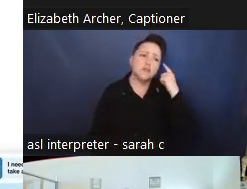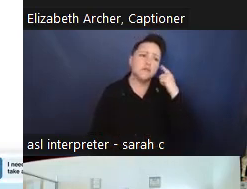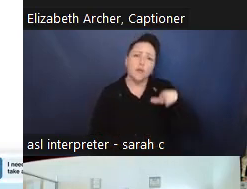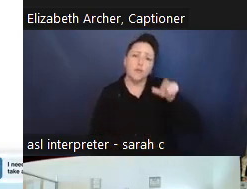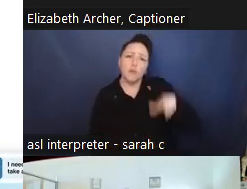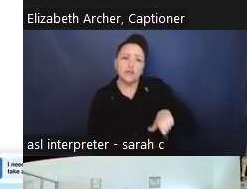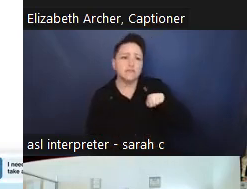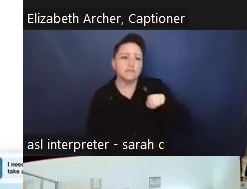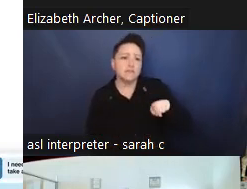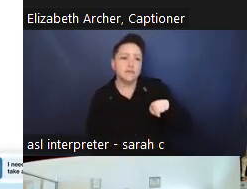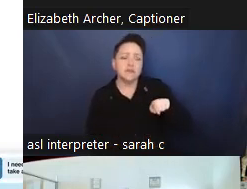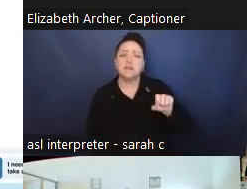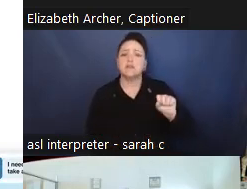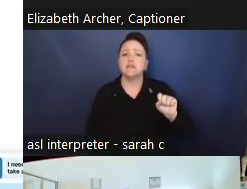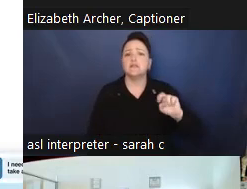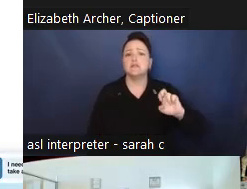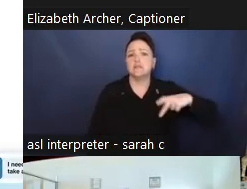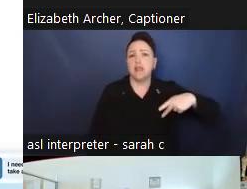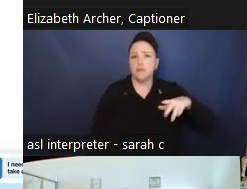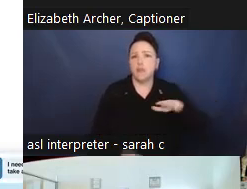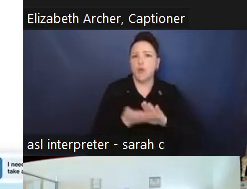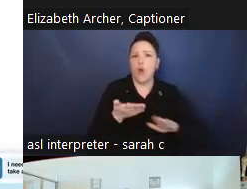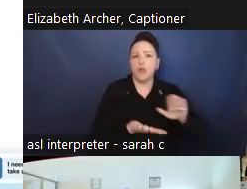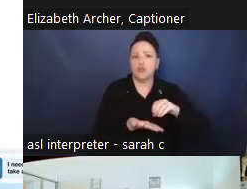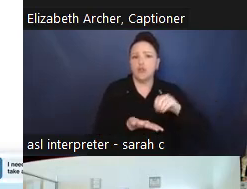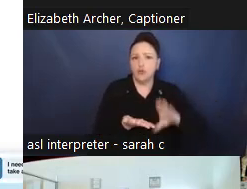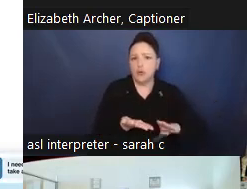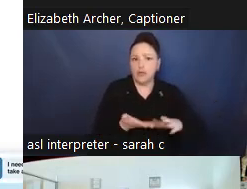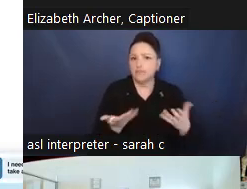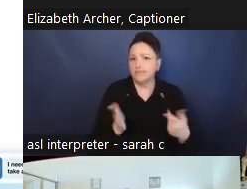student. This guide can walk you through it so that's an example of some of the resources.